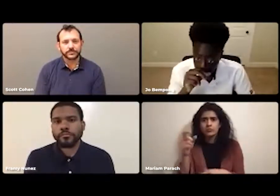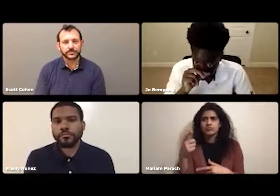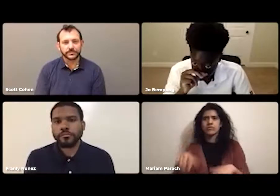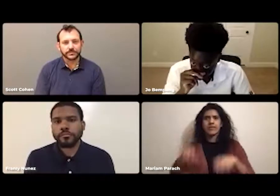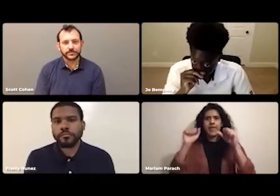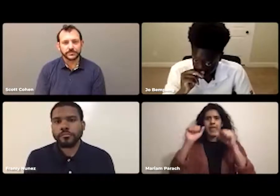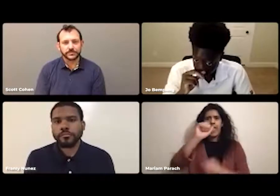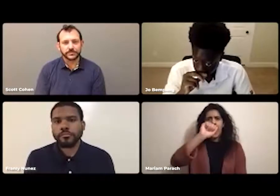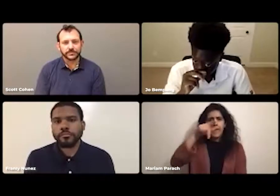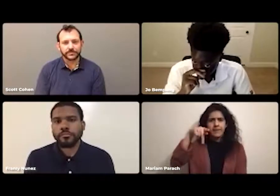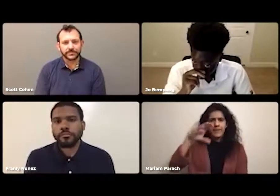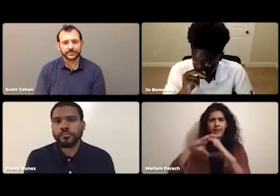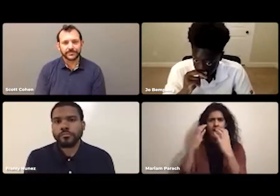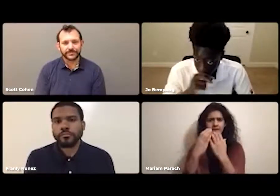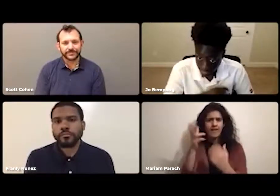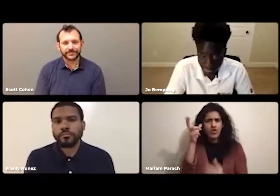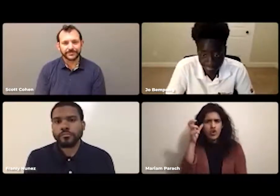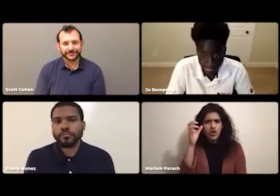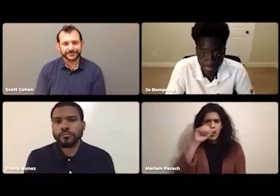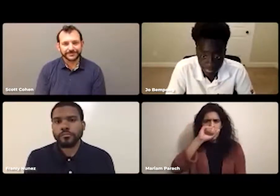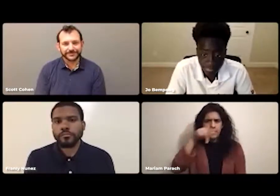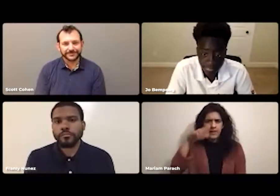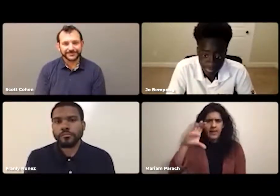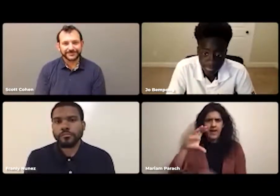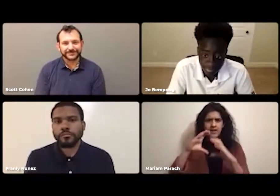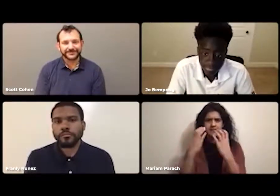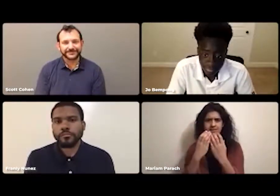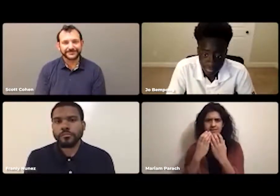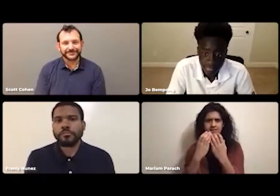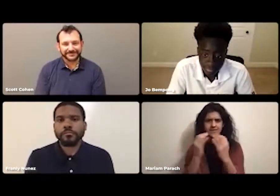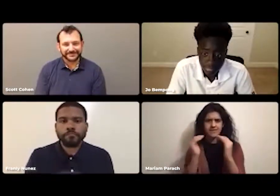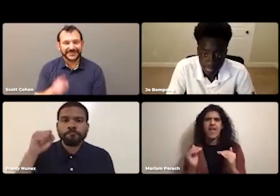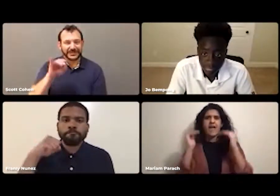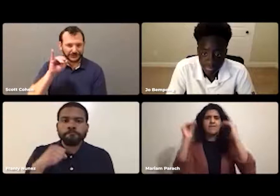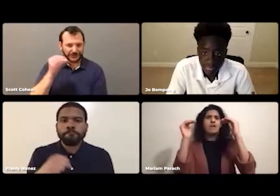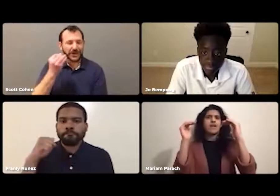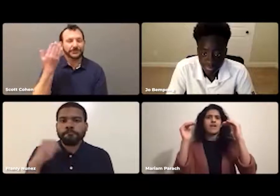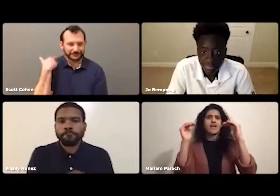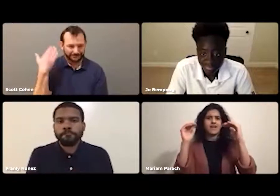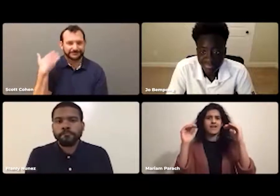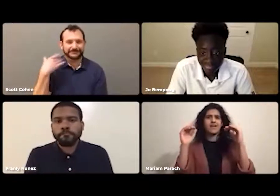I took AP classes in high school -- advanced placement, if you've heard of it.